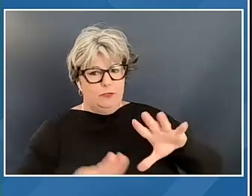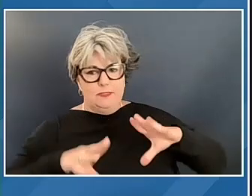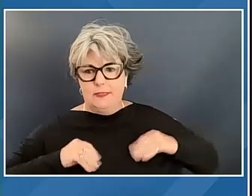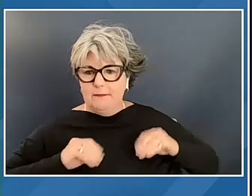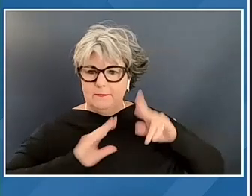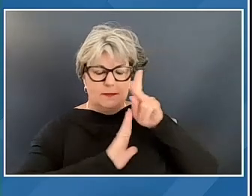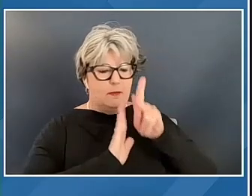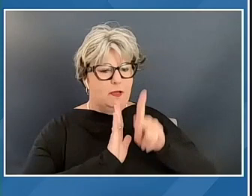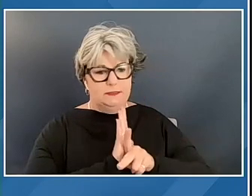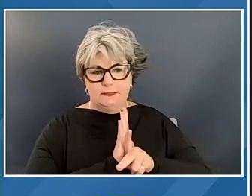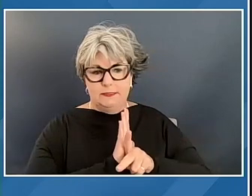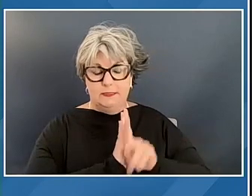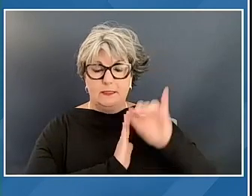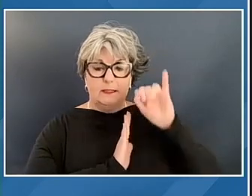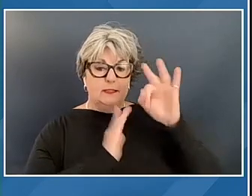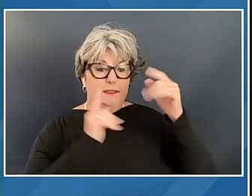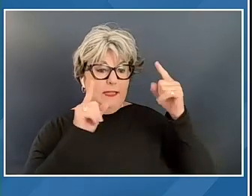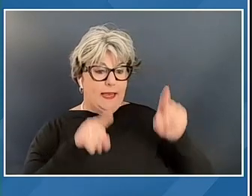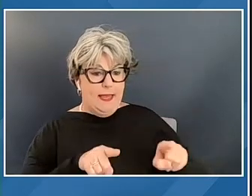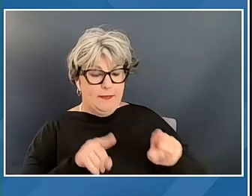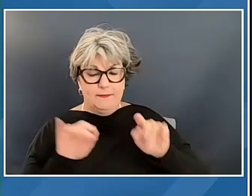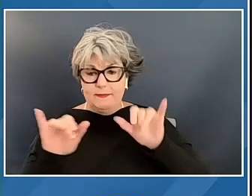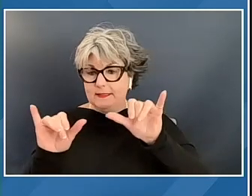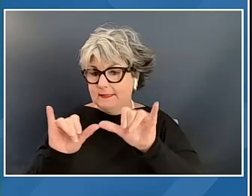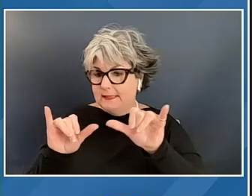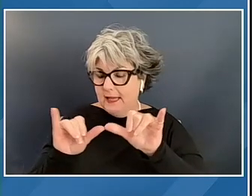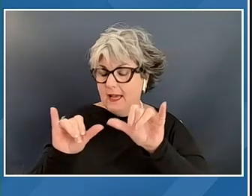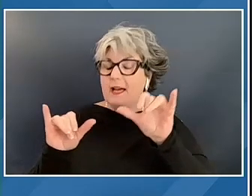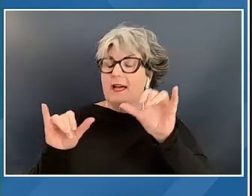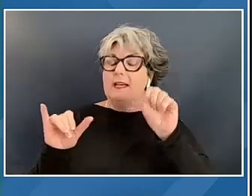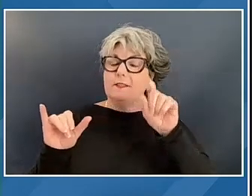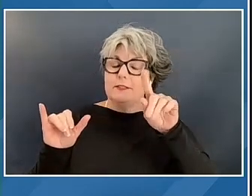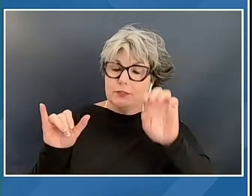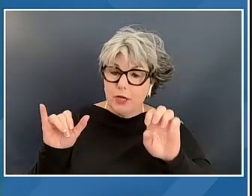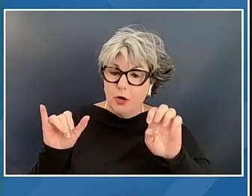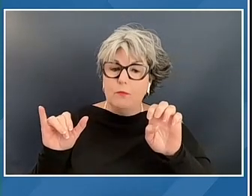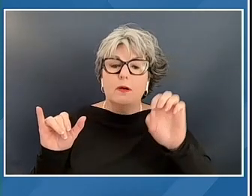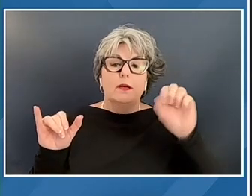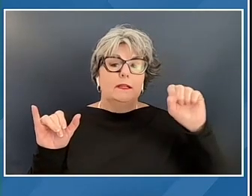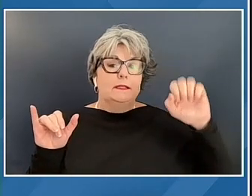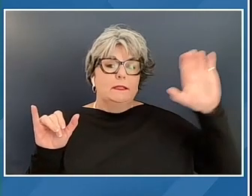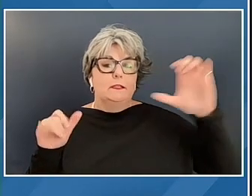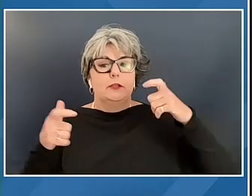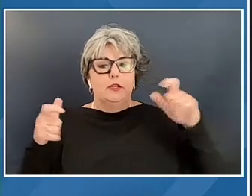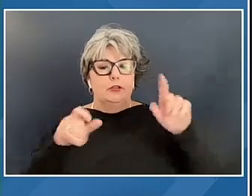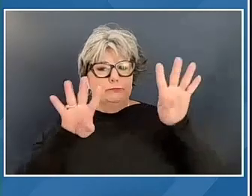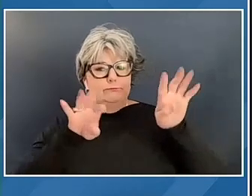It found that the size and scope of the Secretary's debt relief policy presented a major question of economic and political